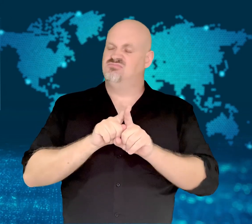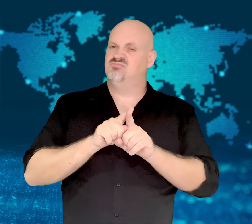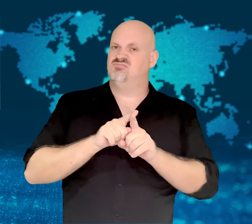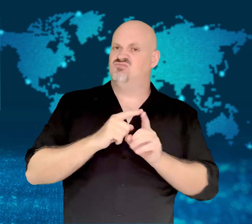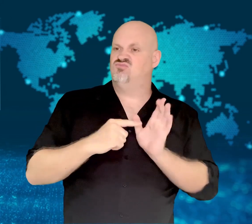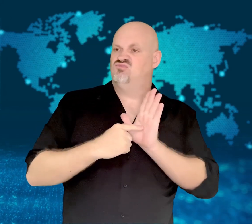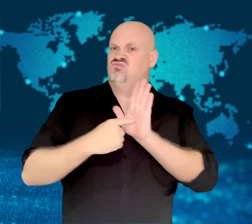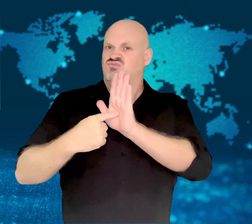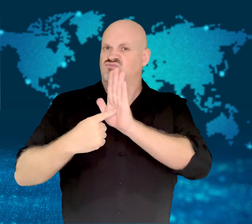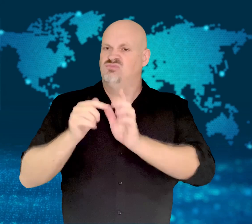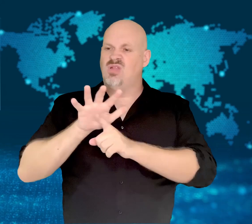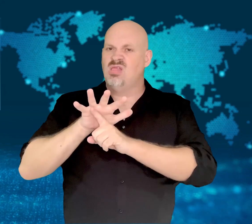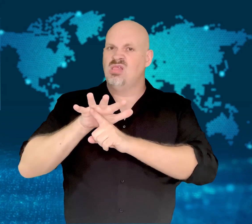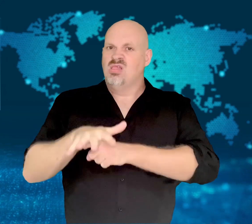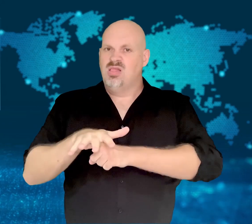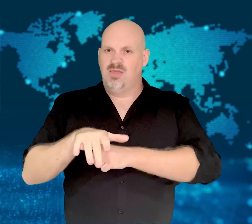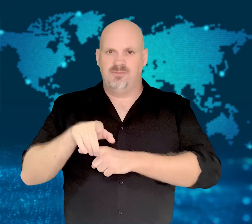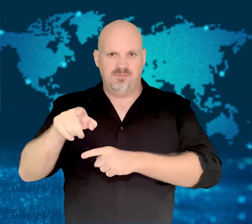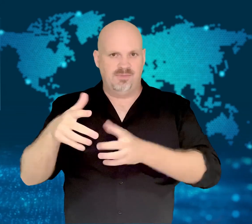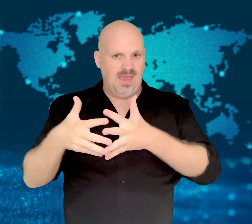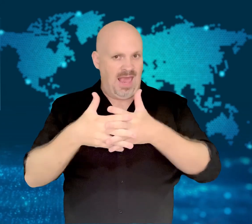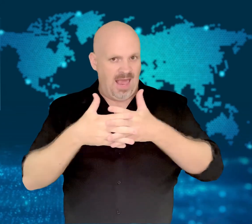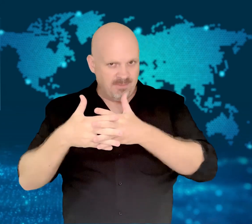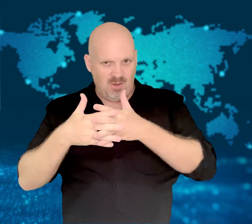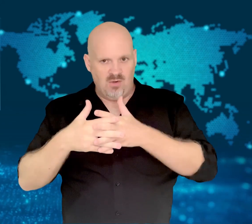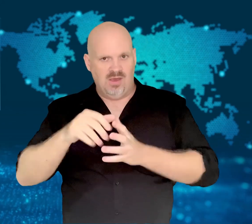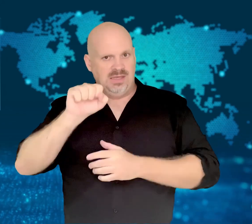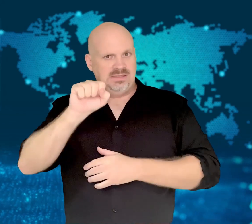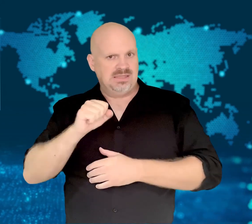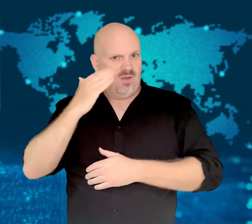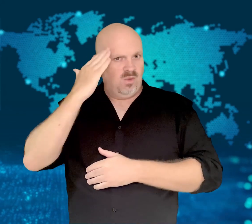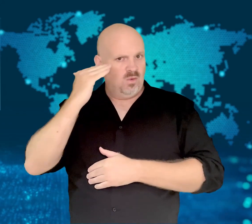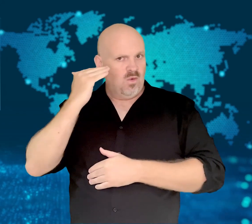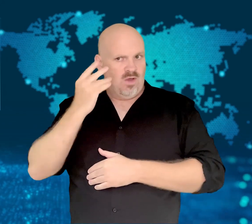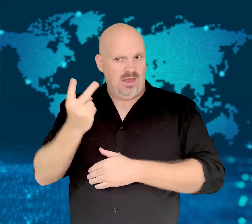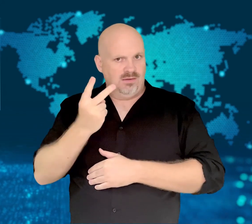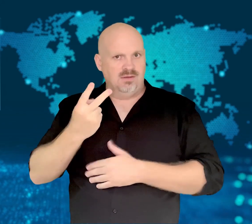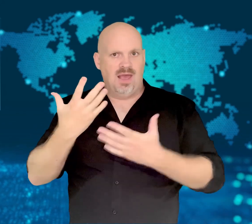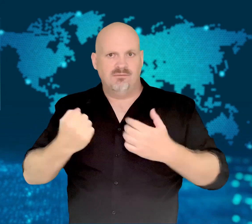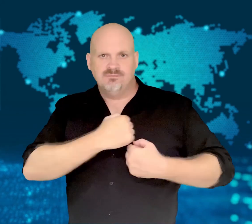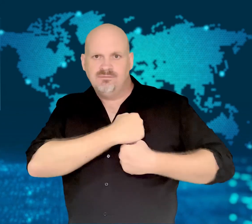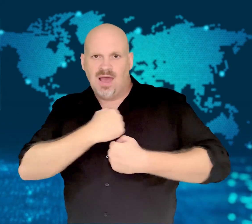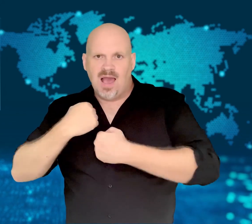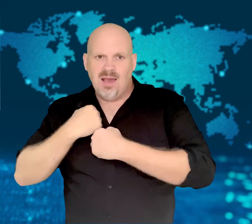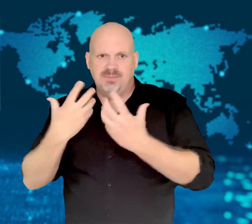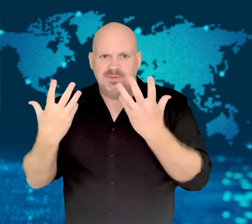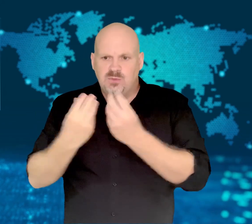Many believe the law is an attempt to intimidate the US and South Korea into